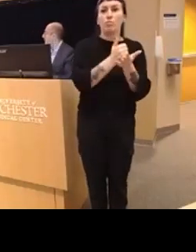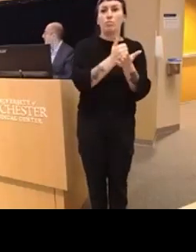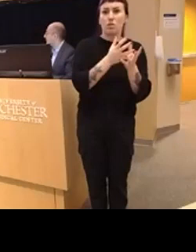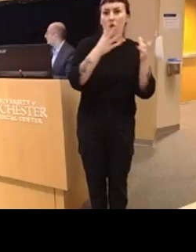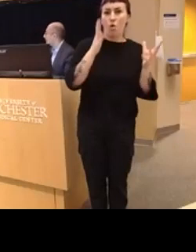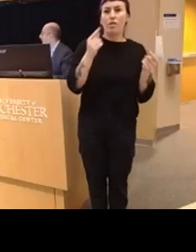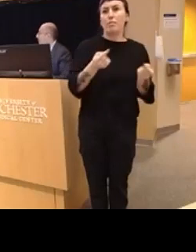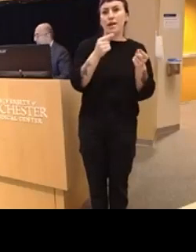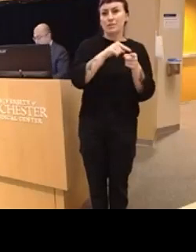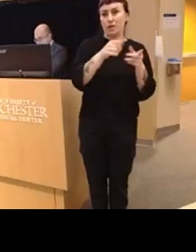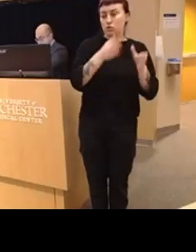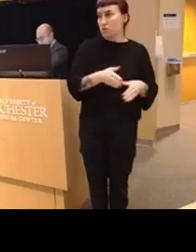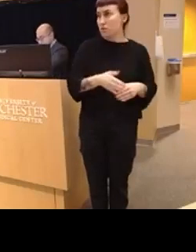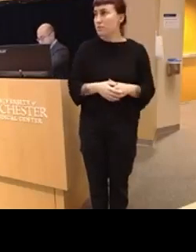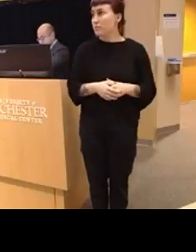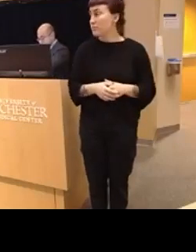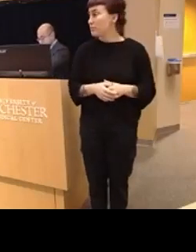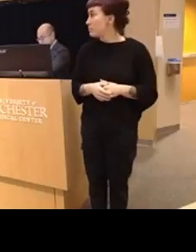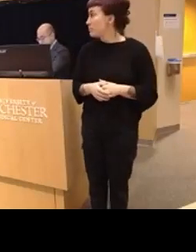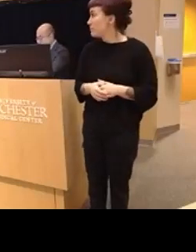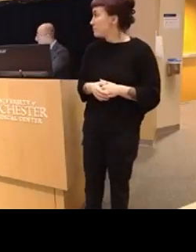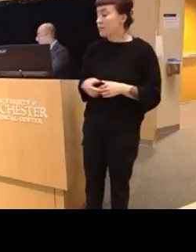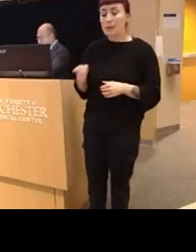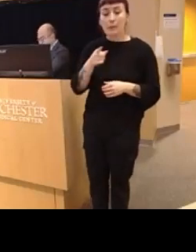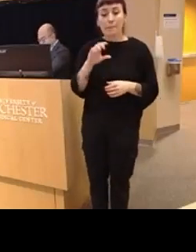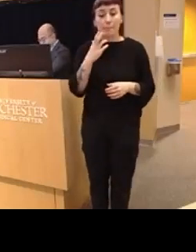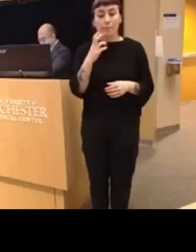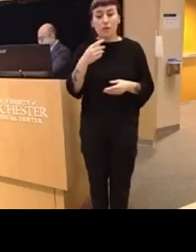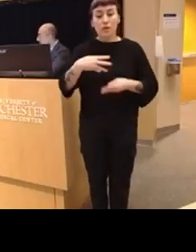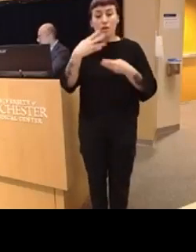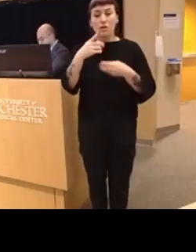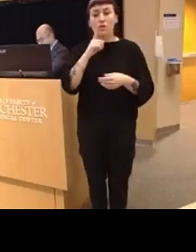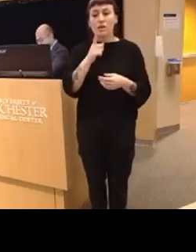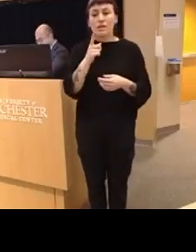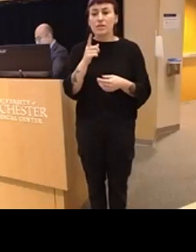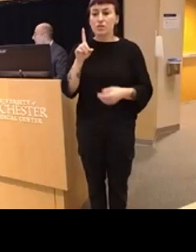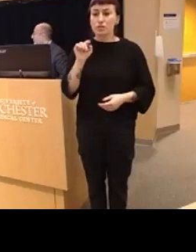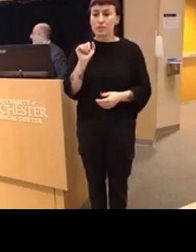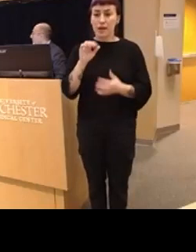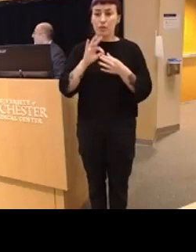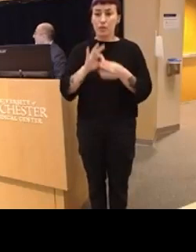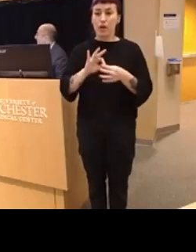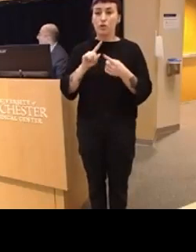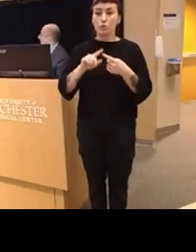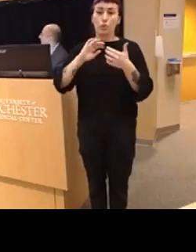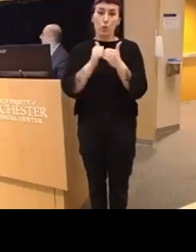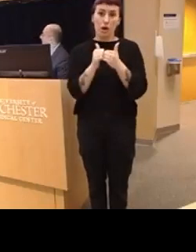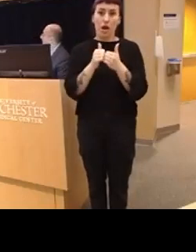question there's uh a couple of question coming out is there any data related to how multimodal